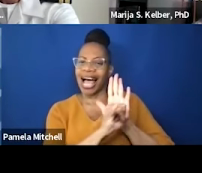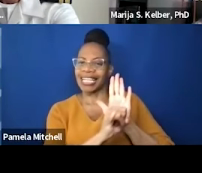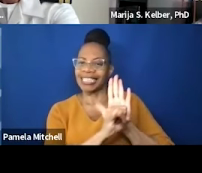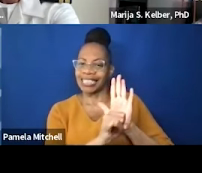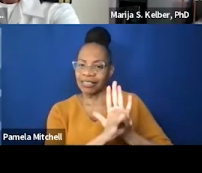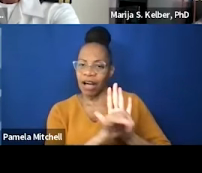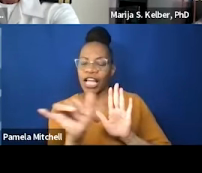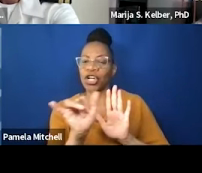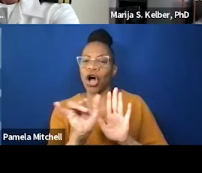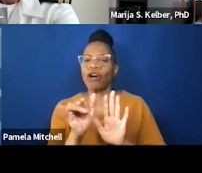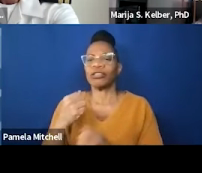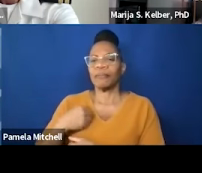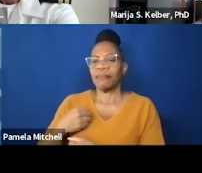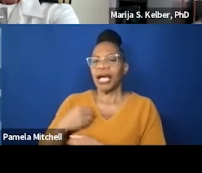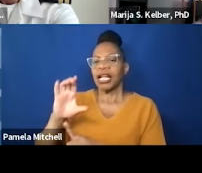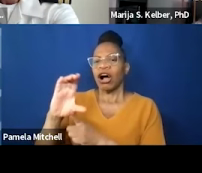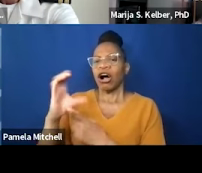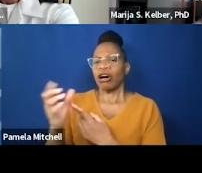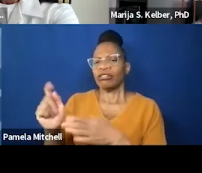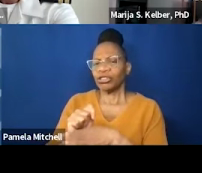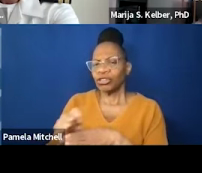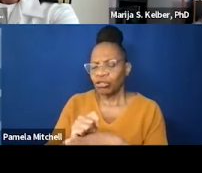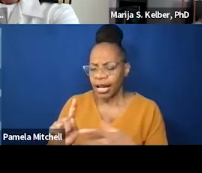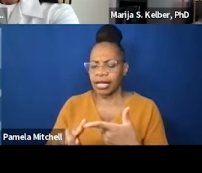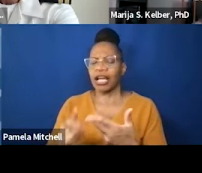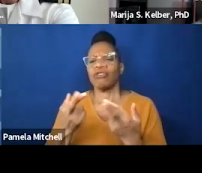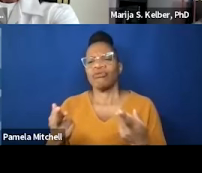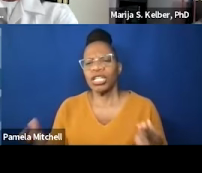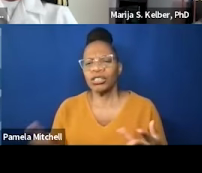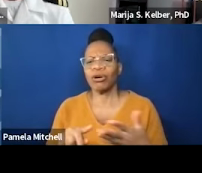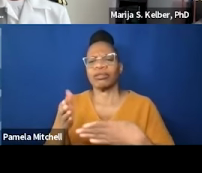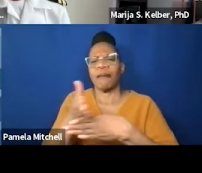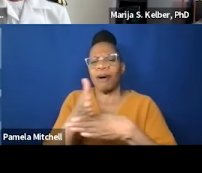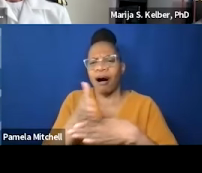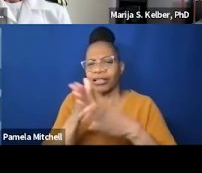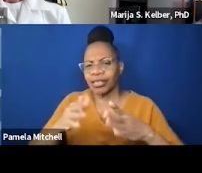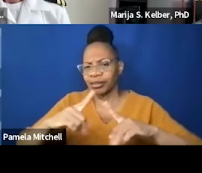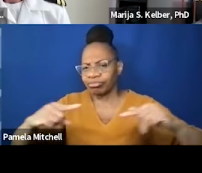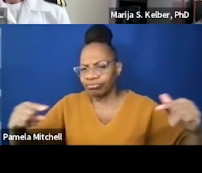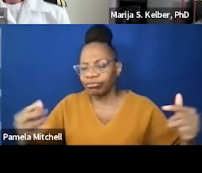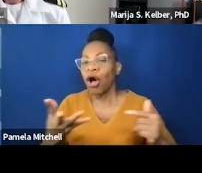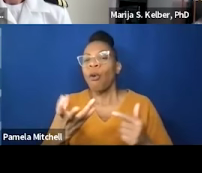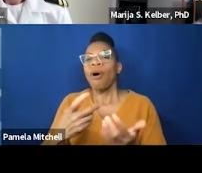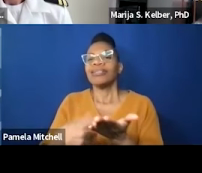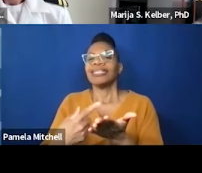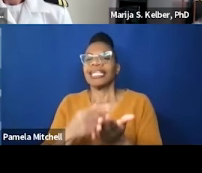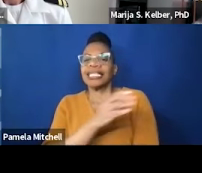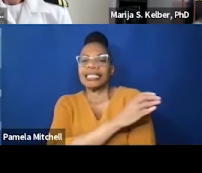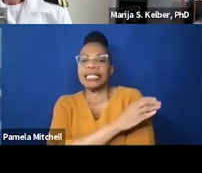military and culture training resources, key partnerships. Really wanna talk a little bit about some common clinical considerations, why that's important.